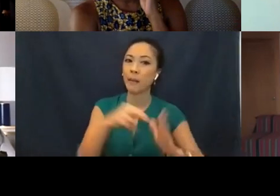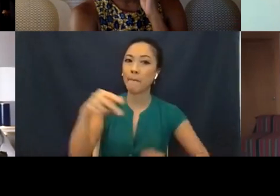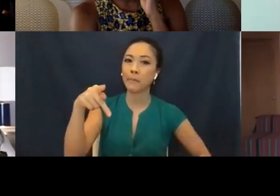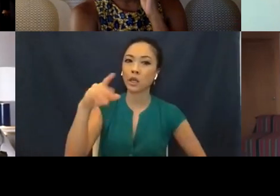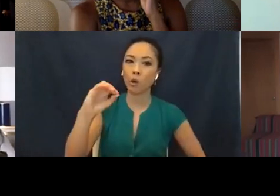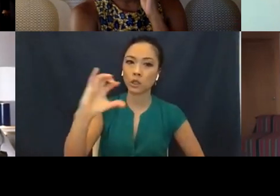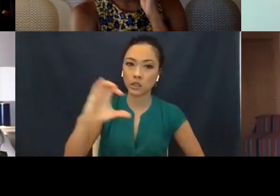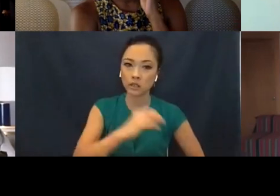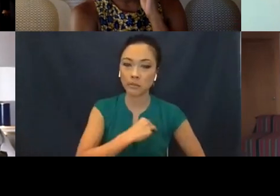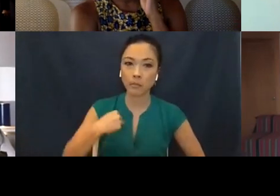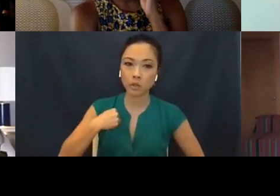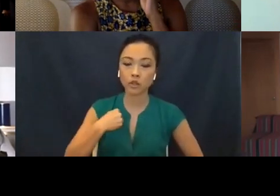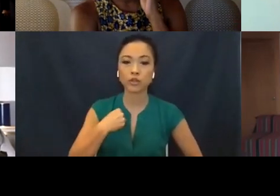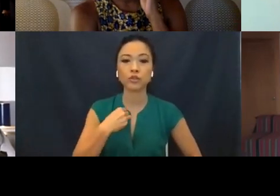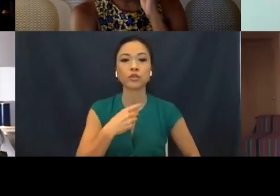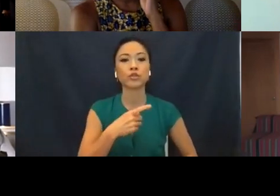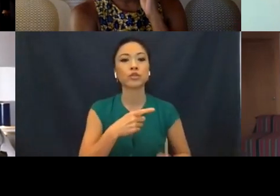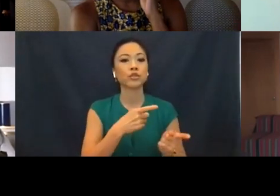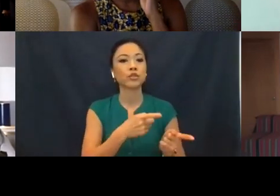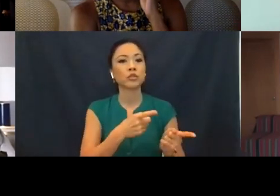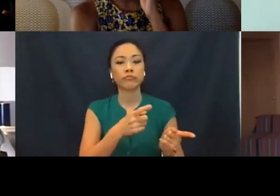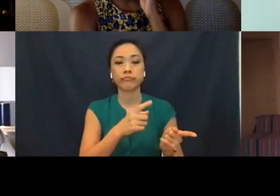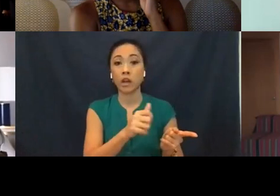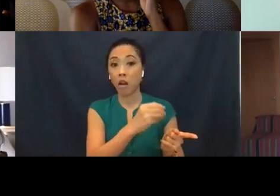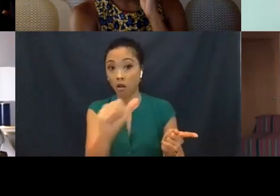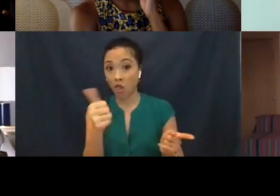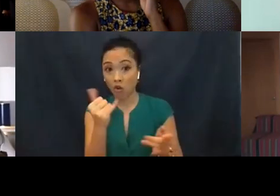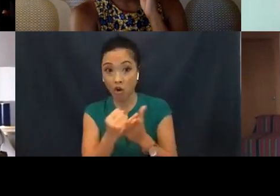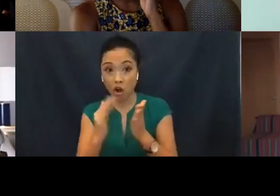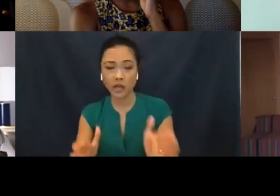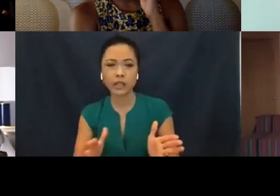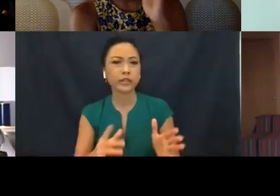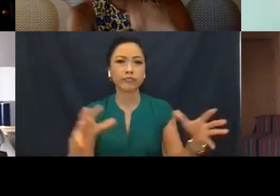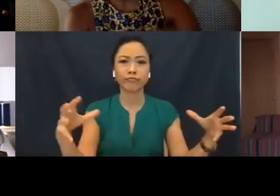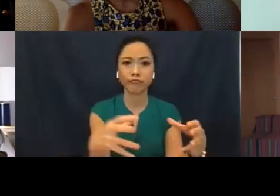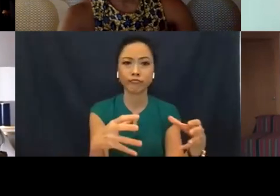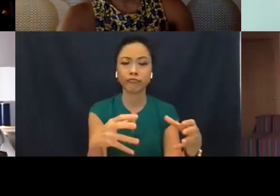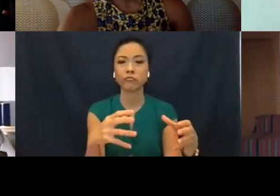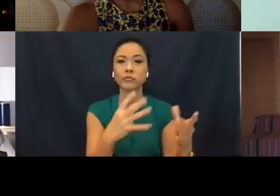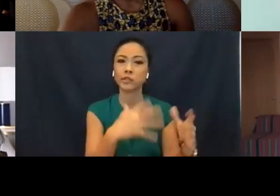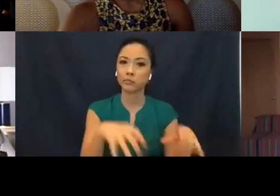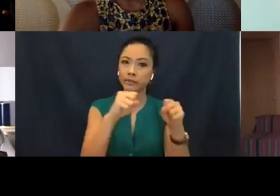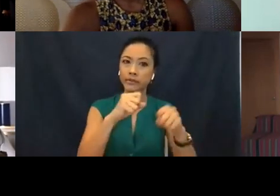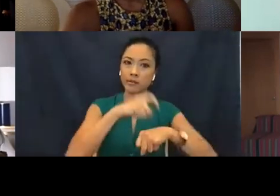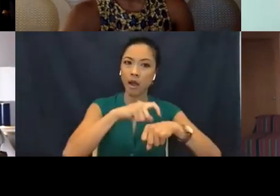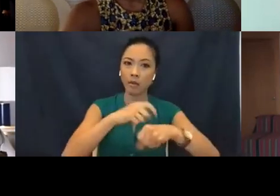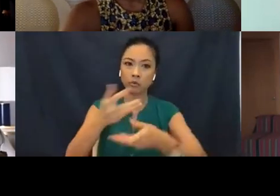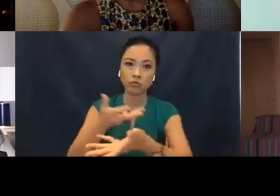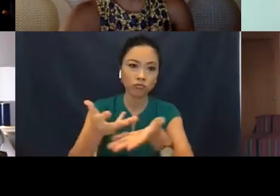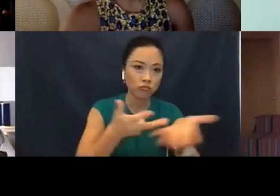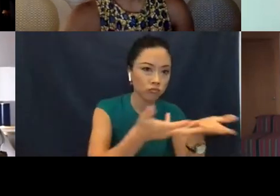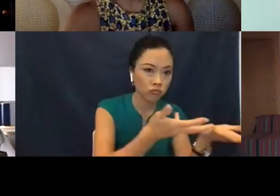and spend some time and I think these kinds of efforts along with others are the